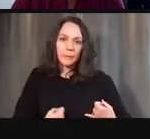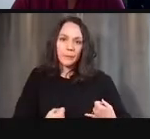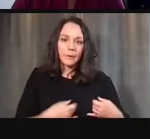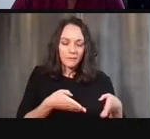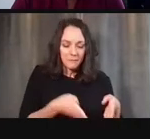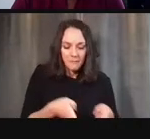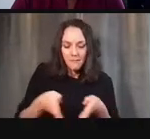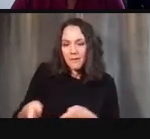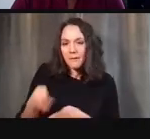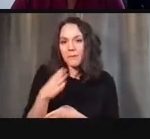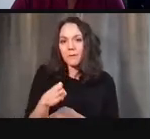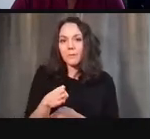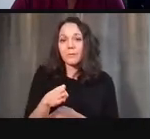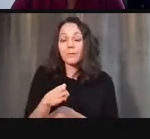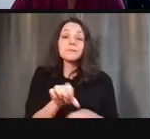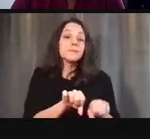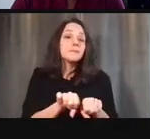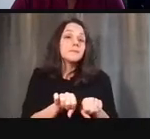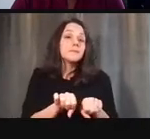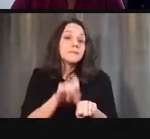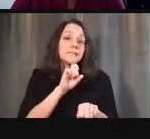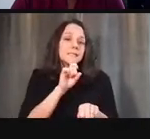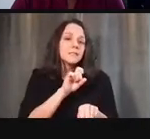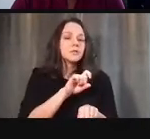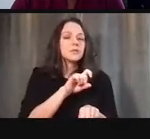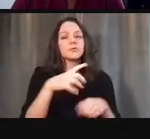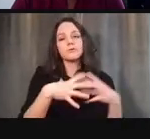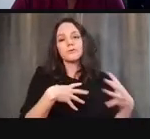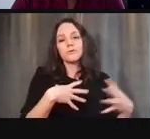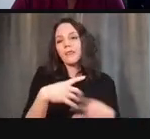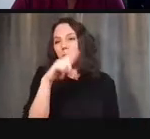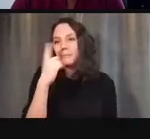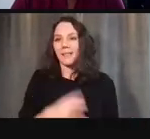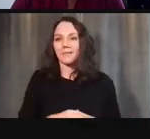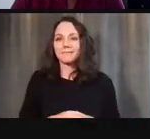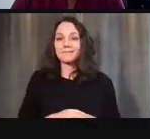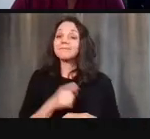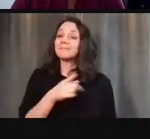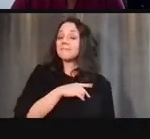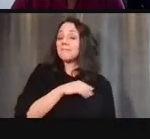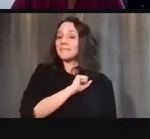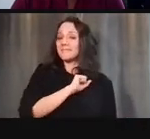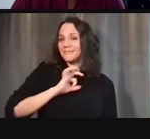And this is actually my staff photo for Philadelphia Contemporary.